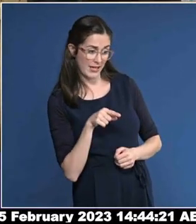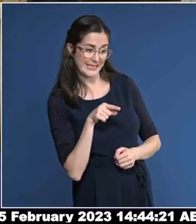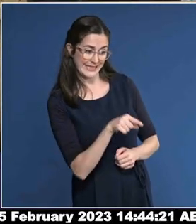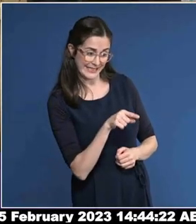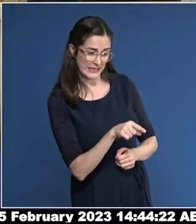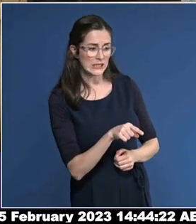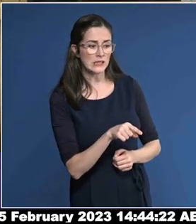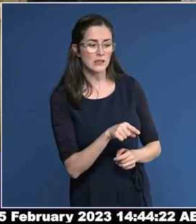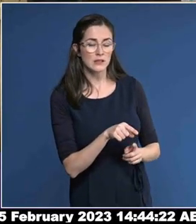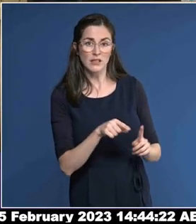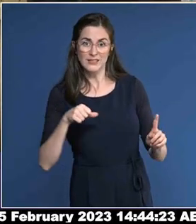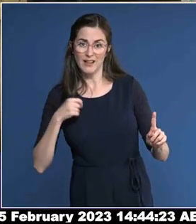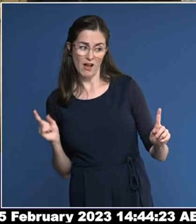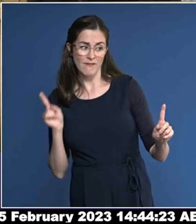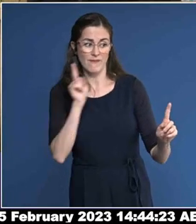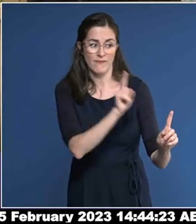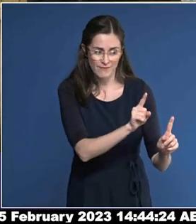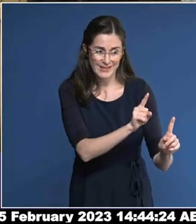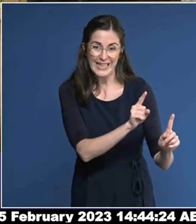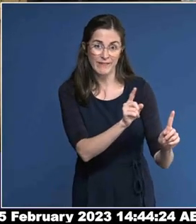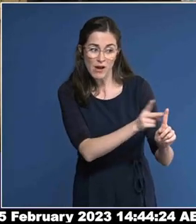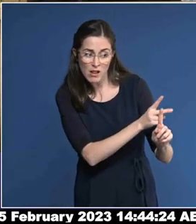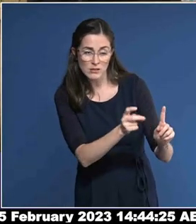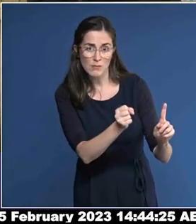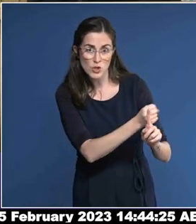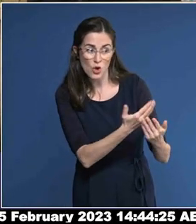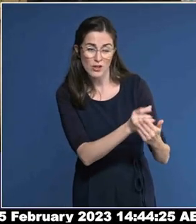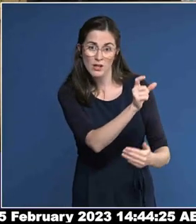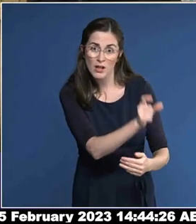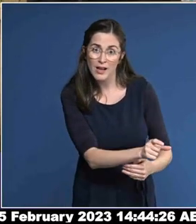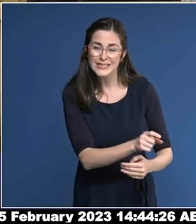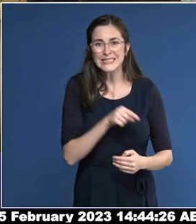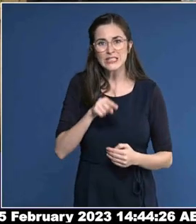When a person supported may appear to be engaging in occupational violence with a